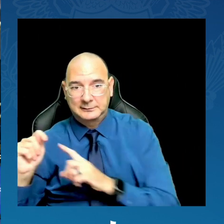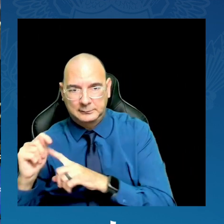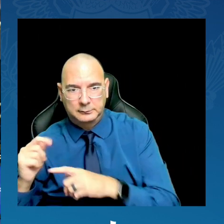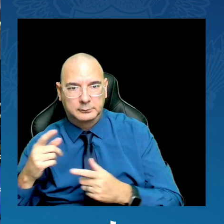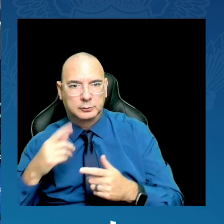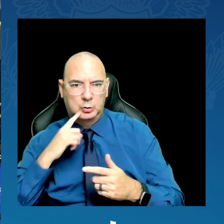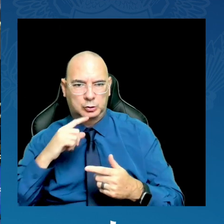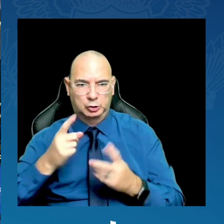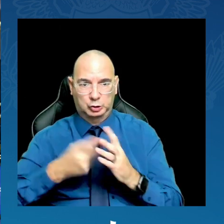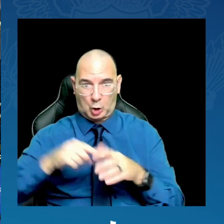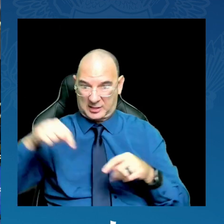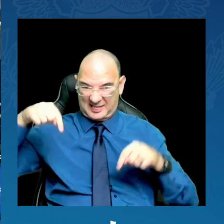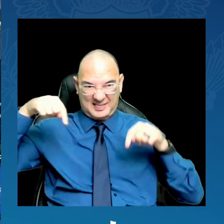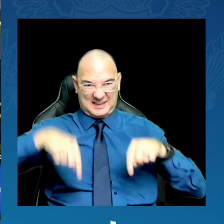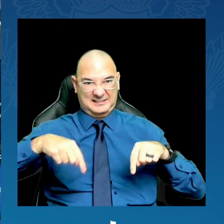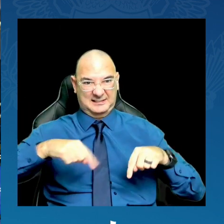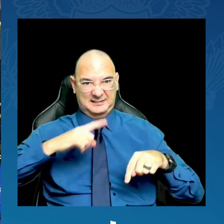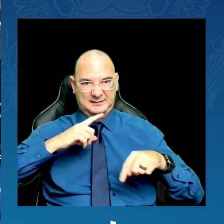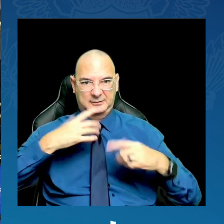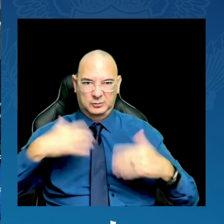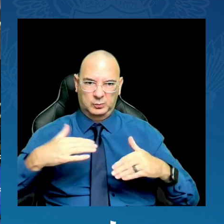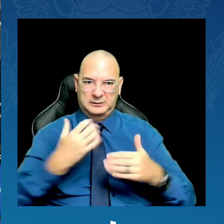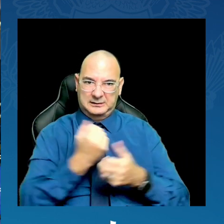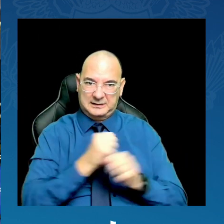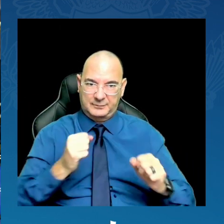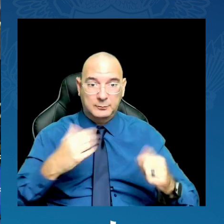to address the Space Council today. Thank you so very much.